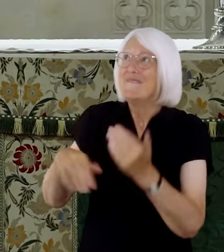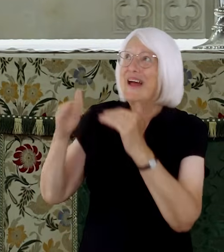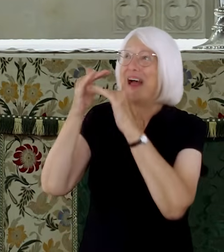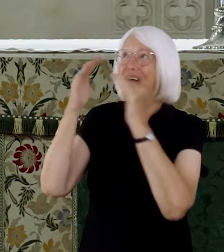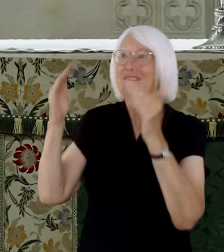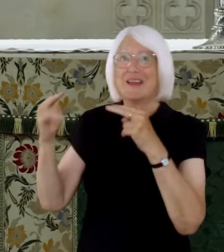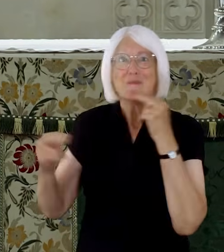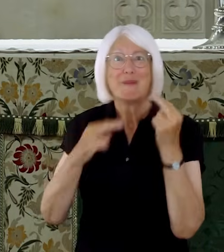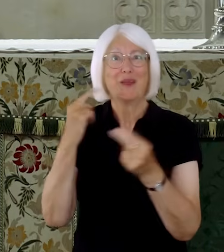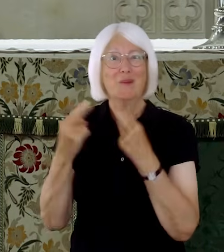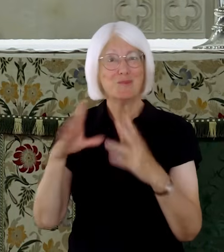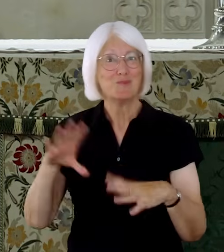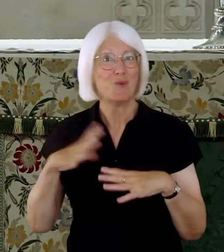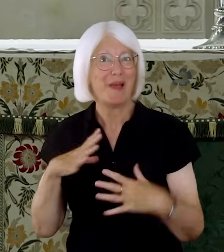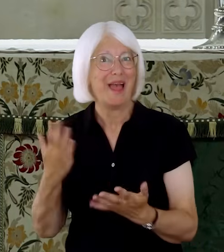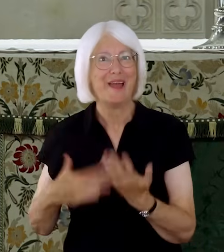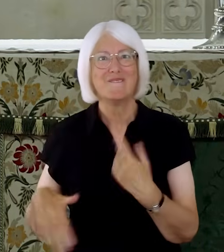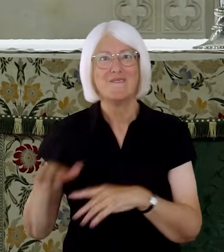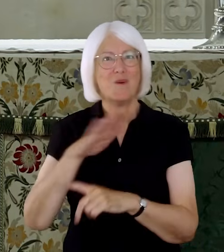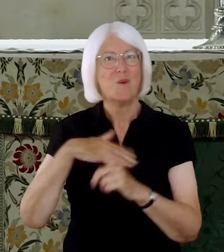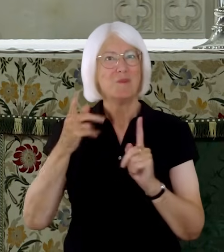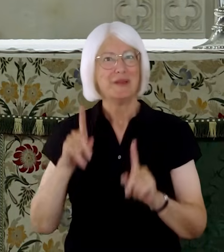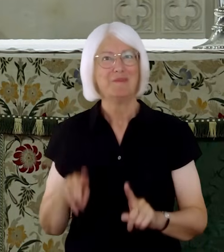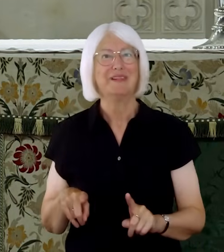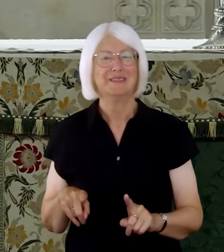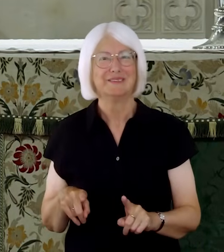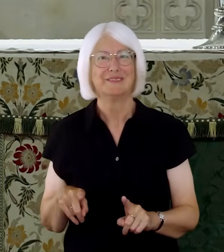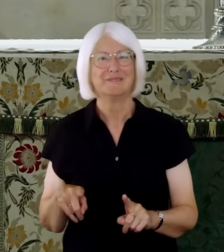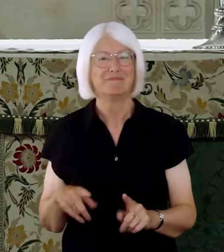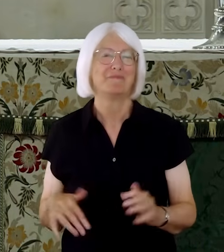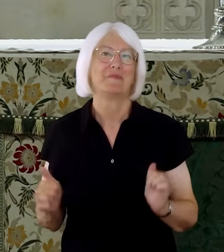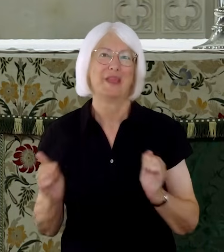of the heavenly banquet prepared for all peoples. Amen.